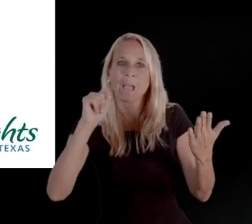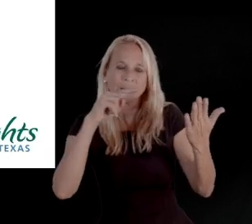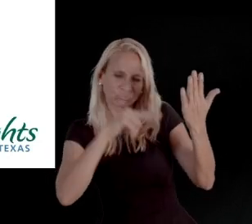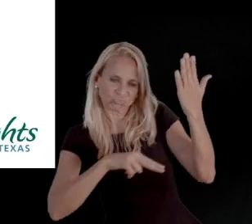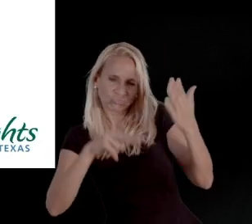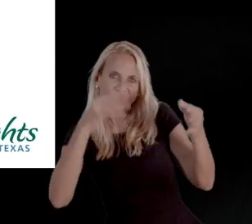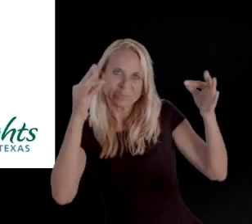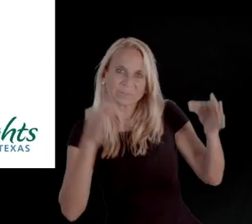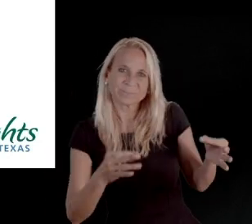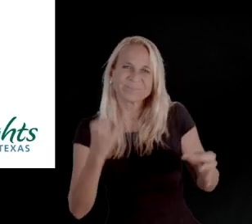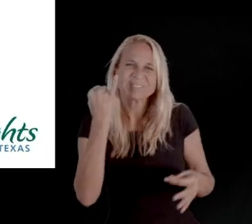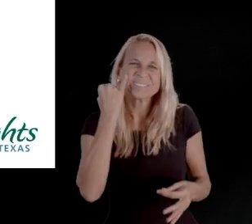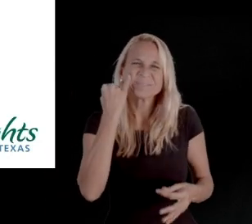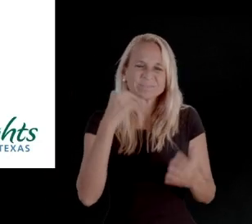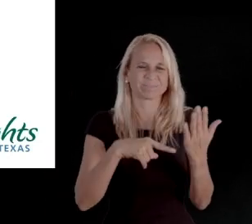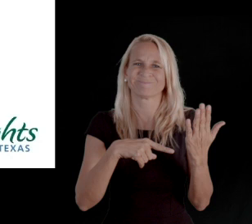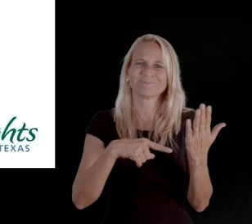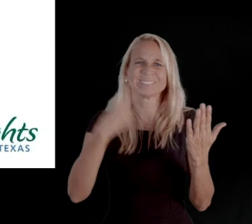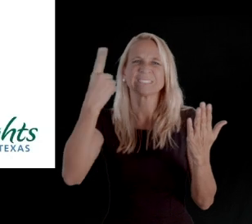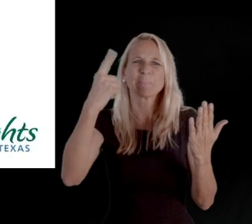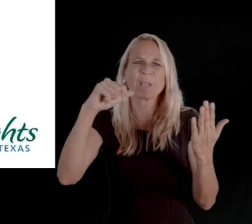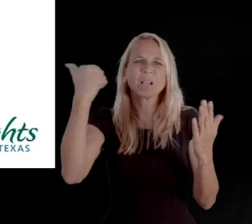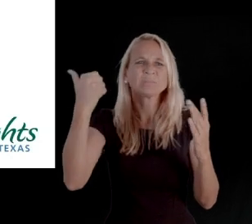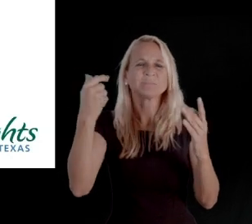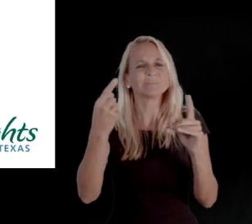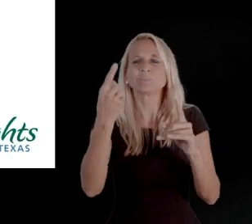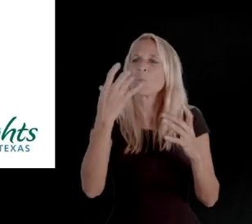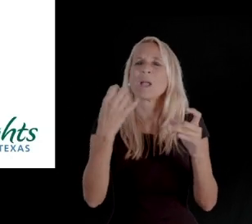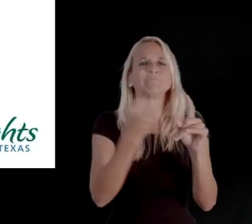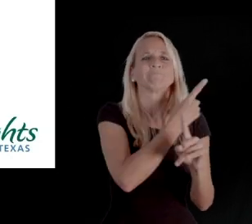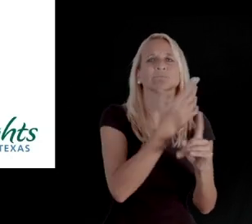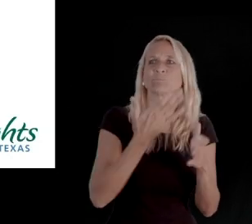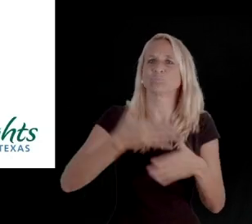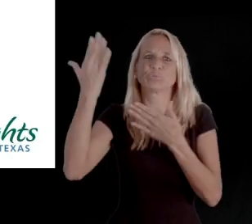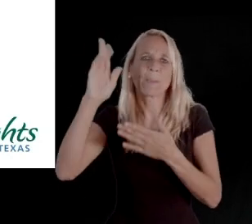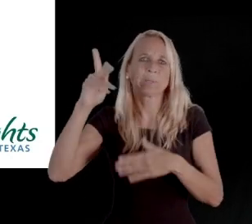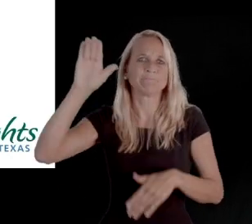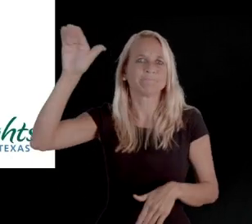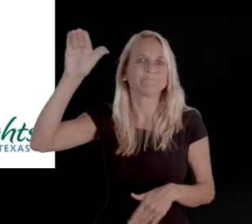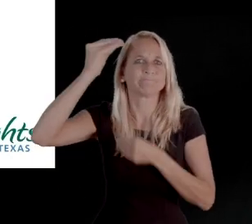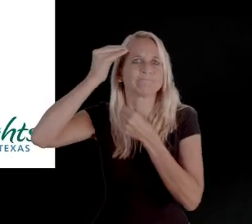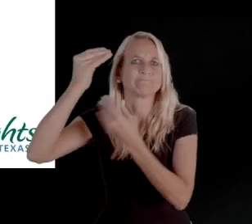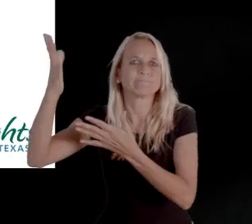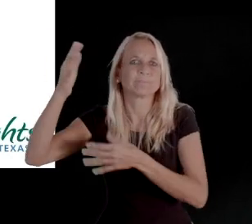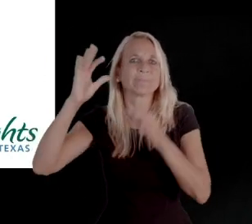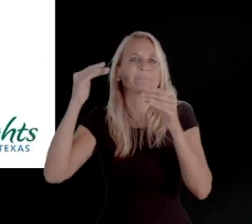that's something else you can bring up to the hearing officer. That they might have cited to it in their denial